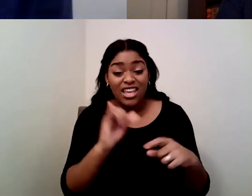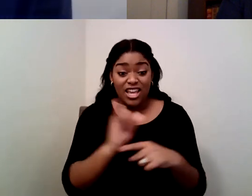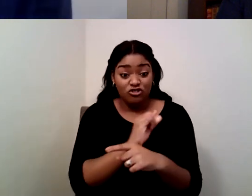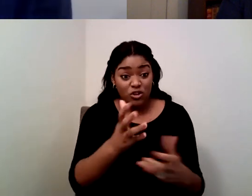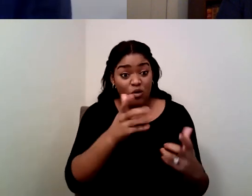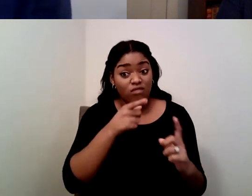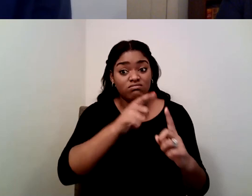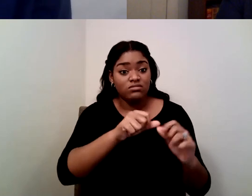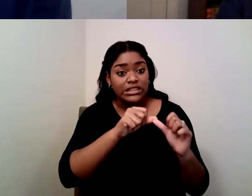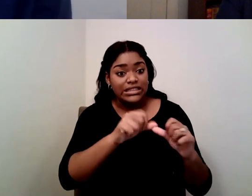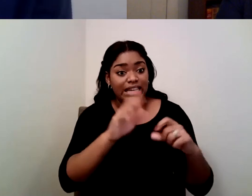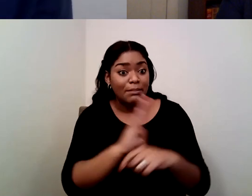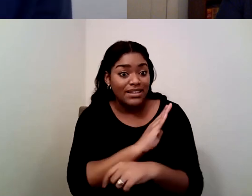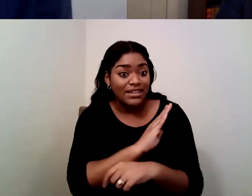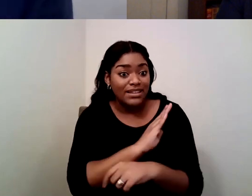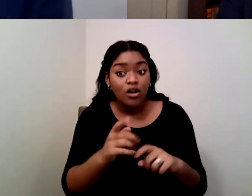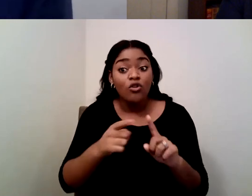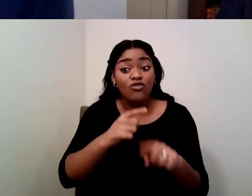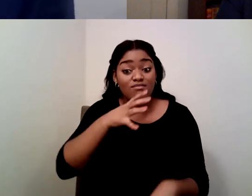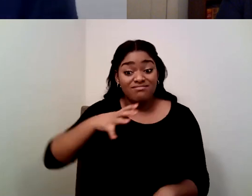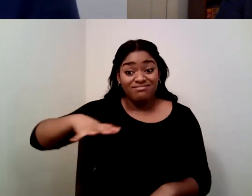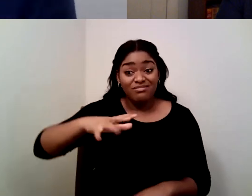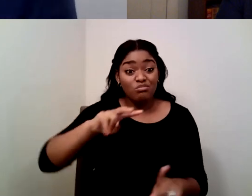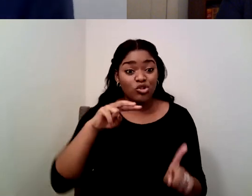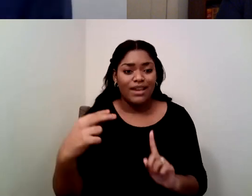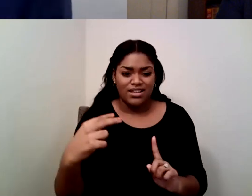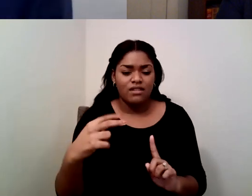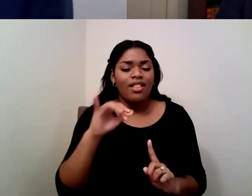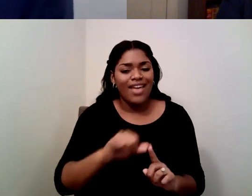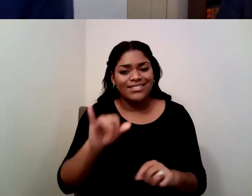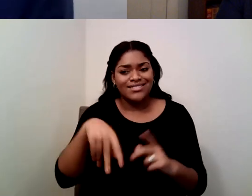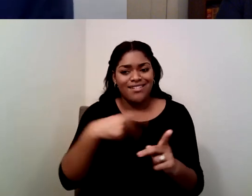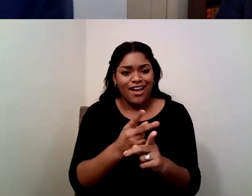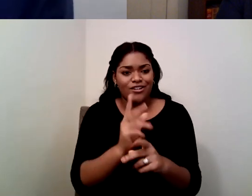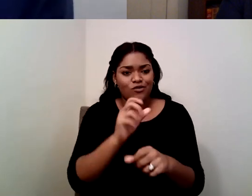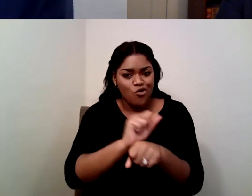so from an agricultural perspective that's the kind of work that is going on today.